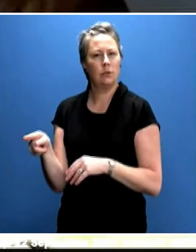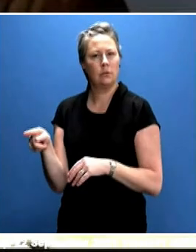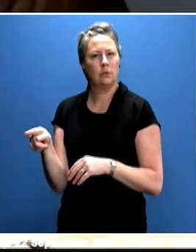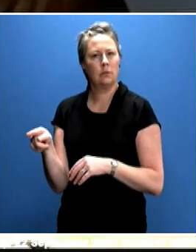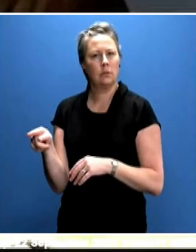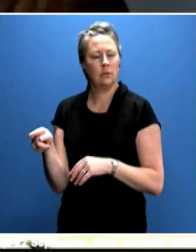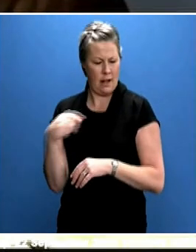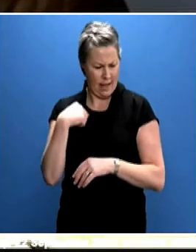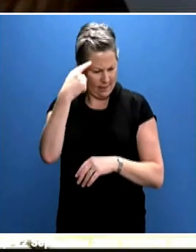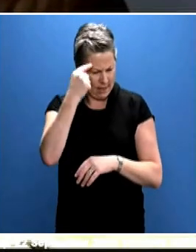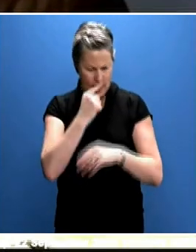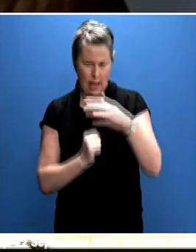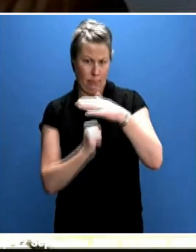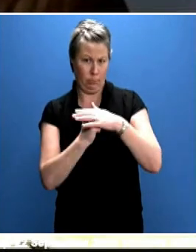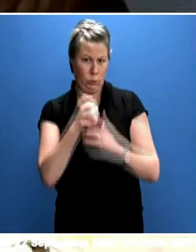I think it's up to six.